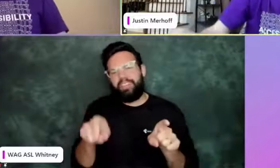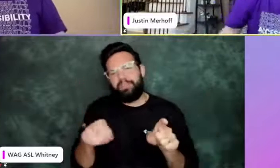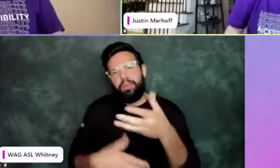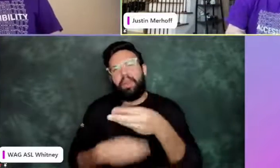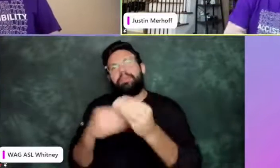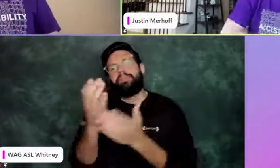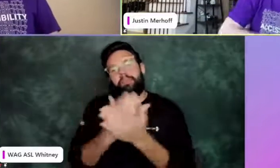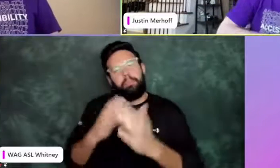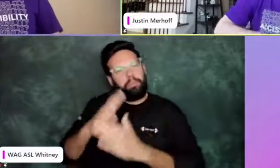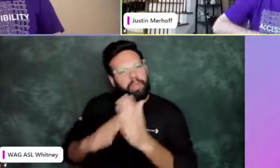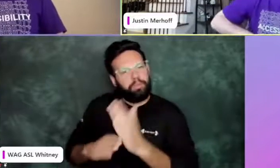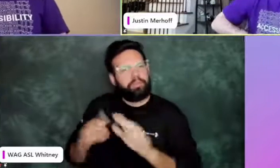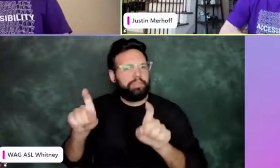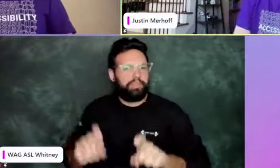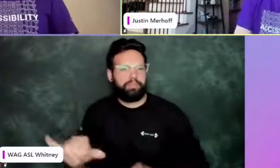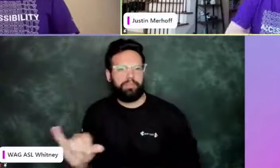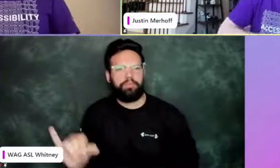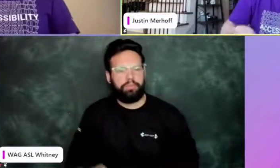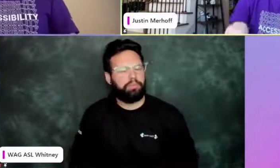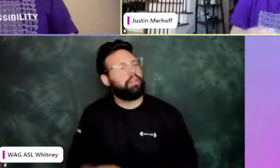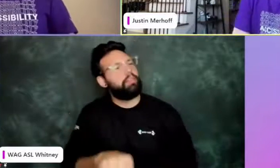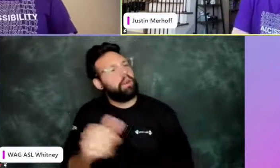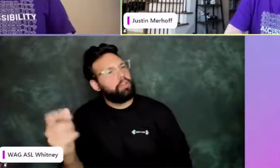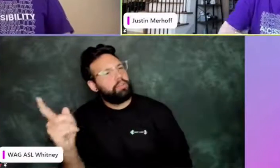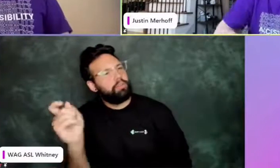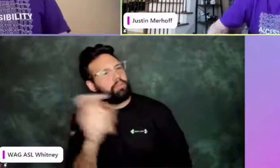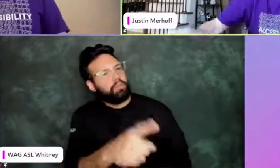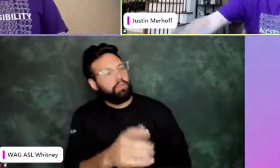There was a question, "Would there be any integration with WordPress."